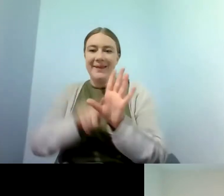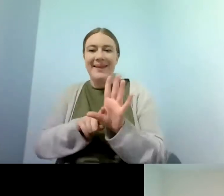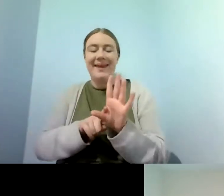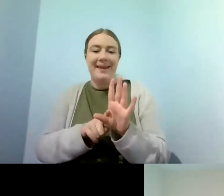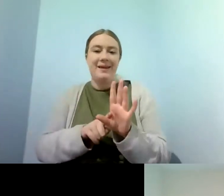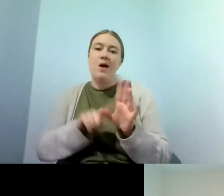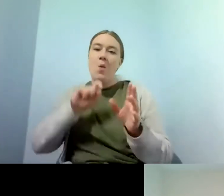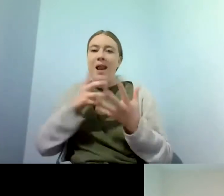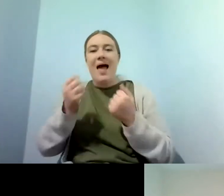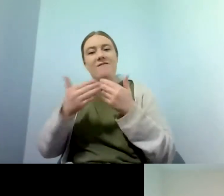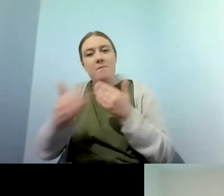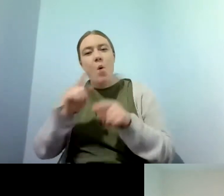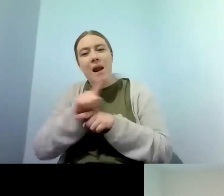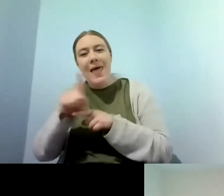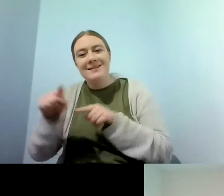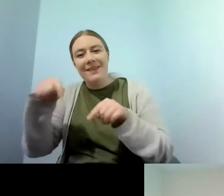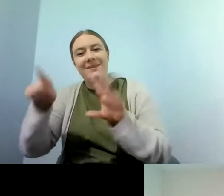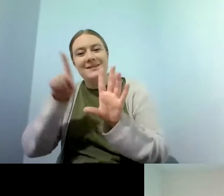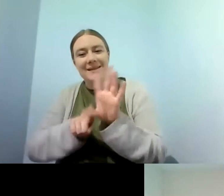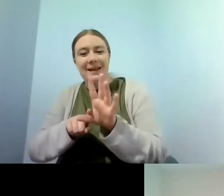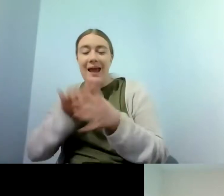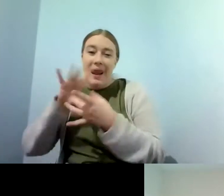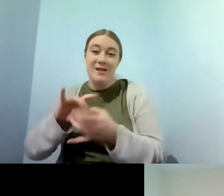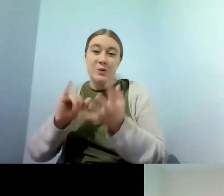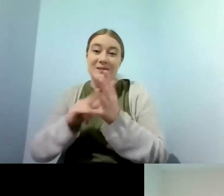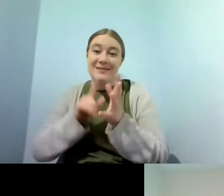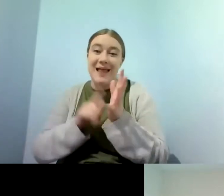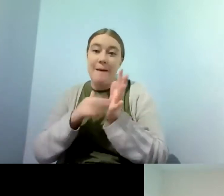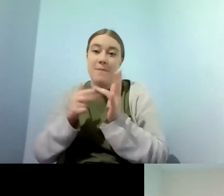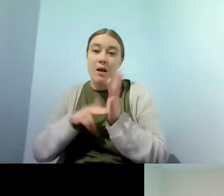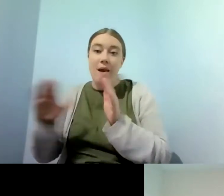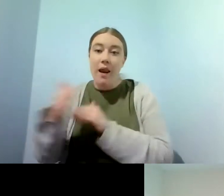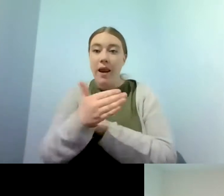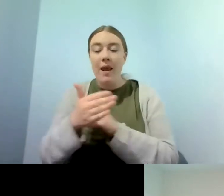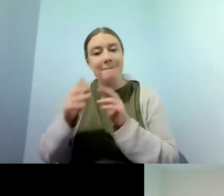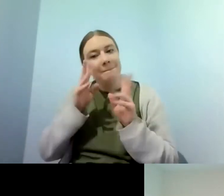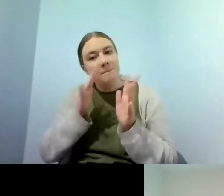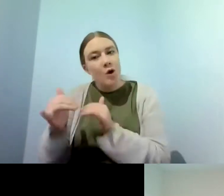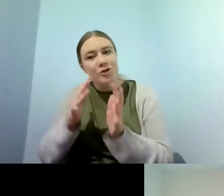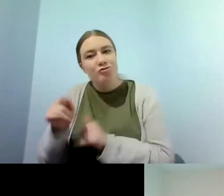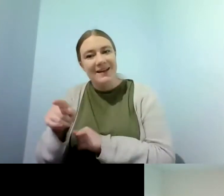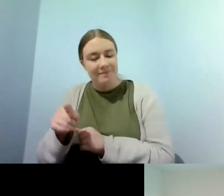more later on in the year um related to the salmon monitoring so um yeah definitely lots and lots to